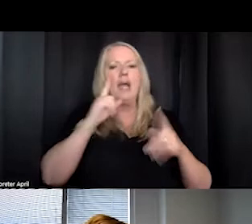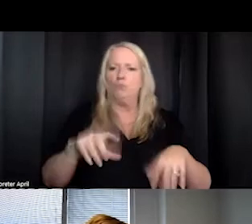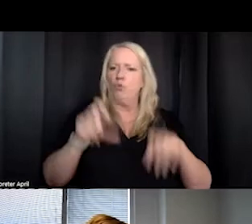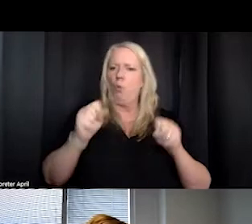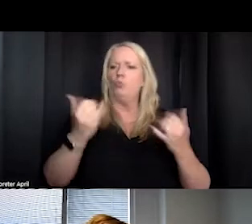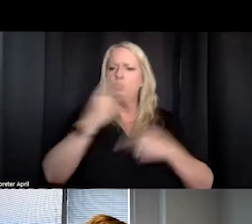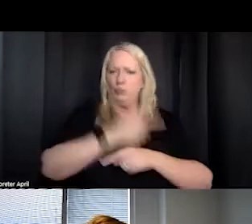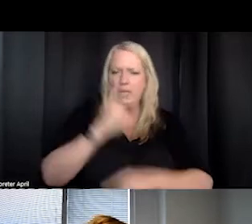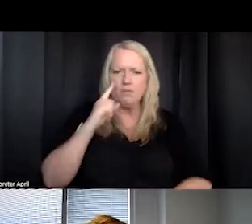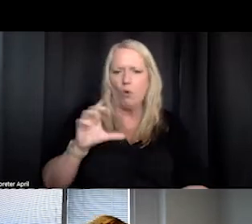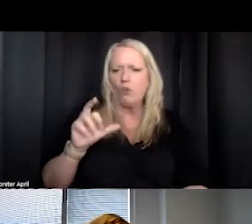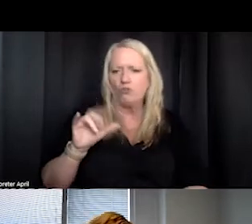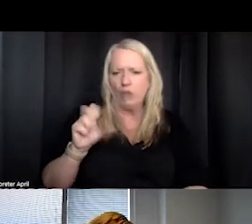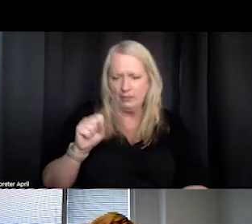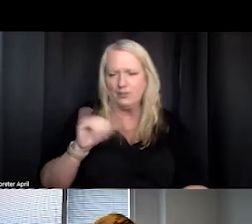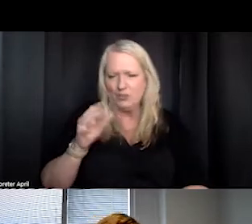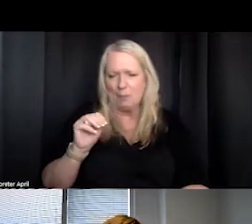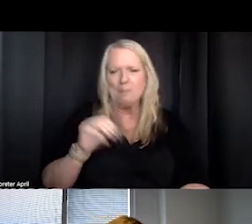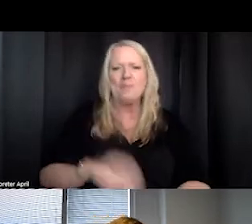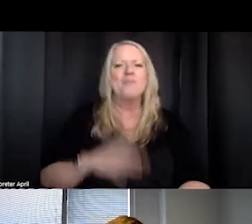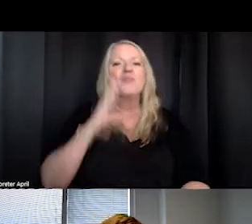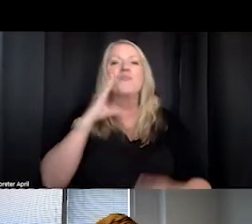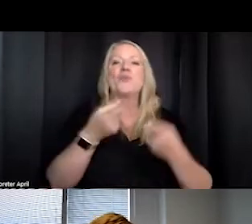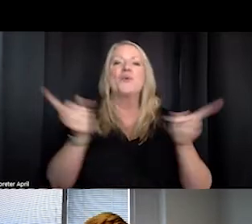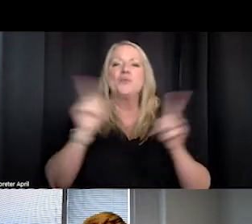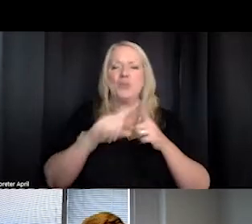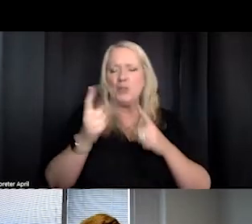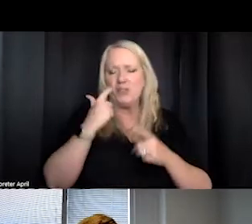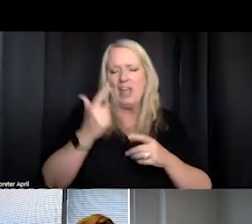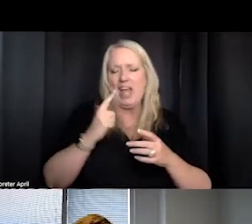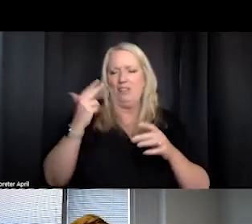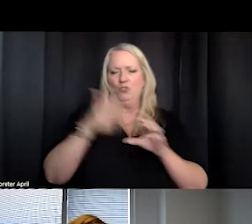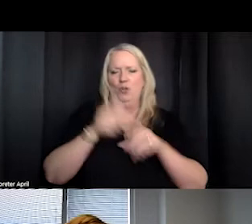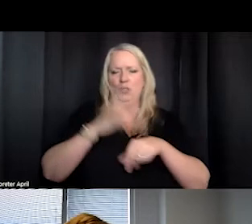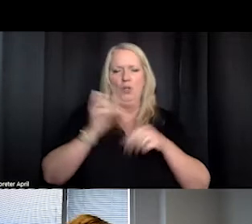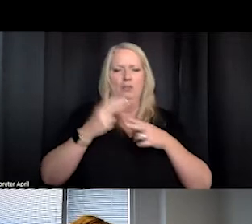AND, AND, AS I WAS SAYING, FOR THOSE OF YOU WHO JOINED A LITTLE EARLIER TODAY IS MEDICAID BONANZA.